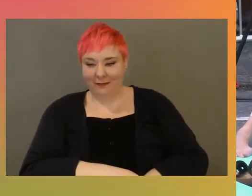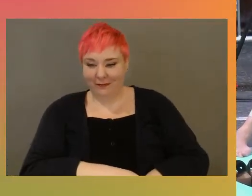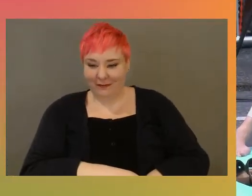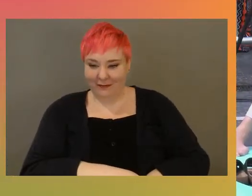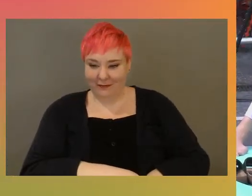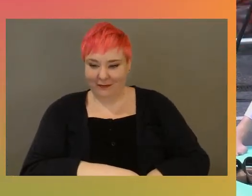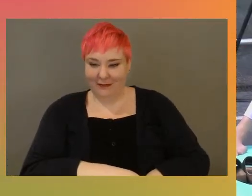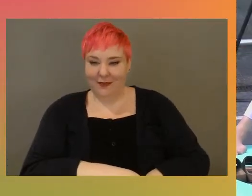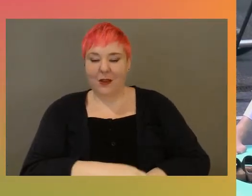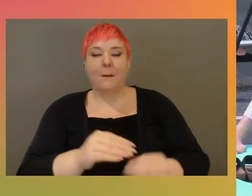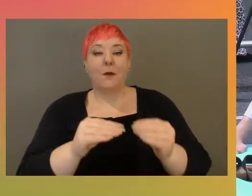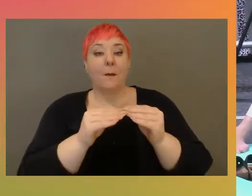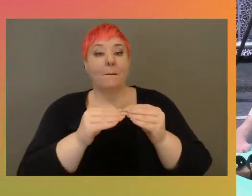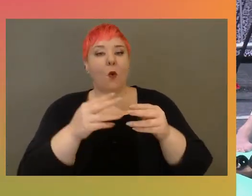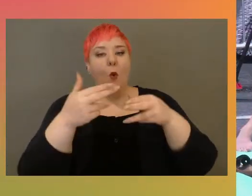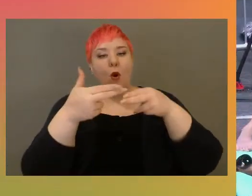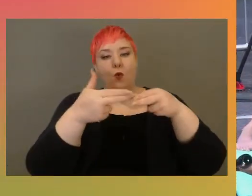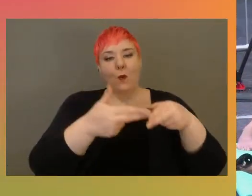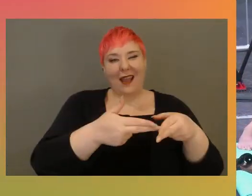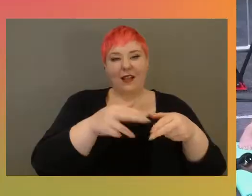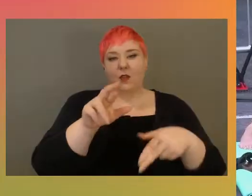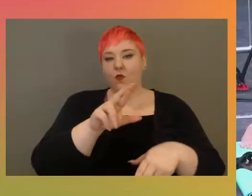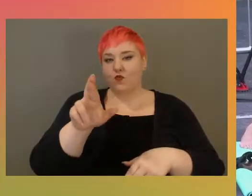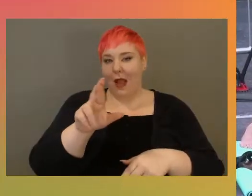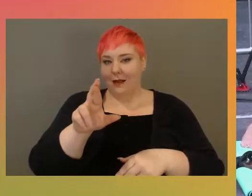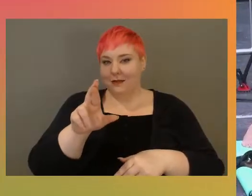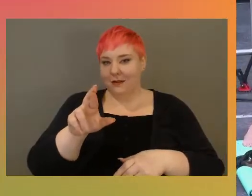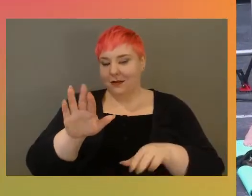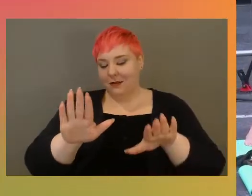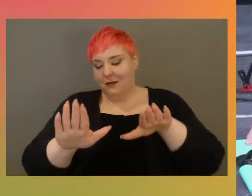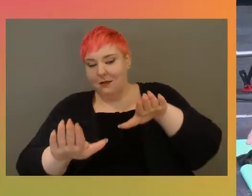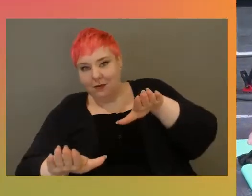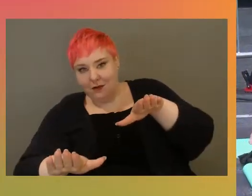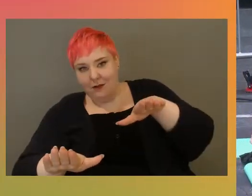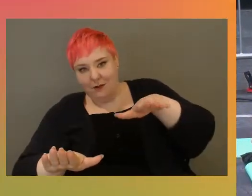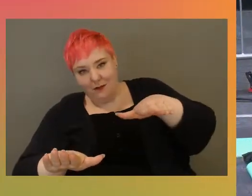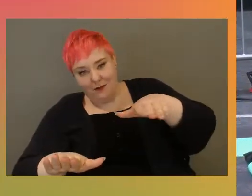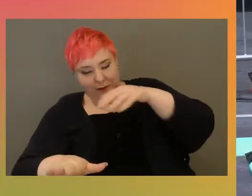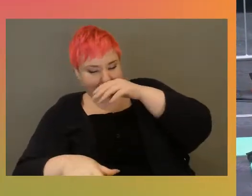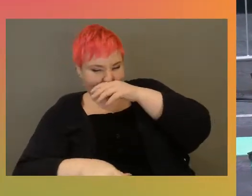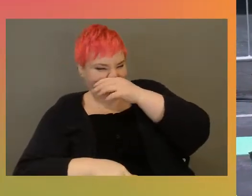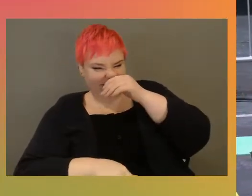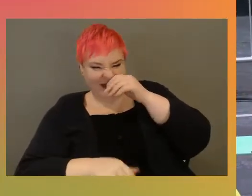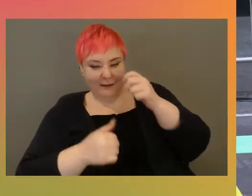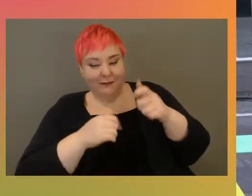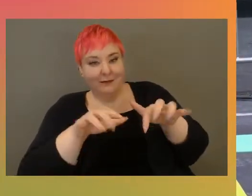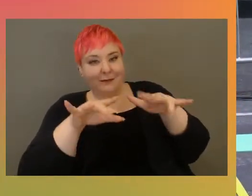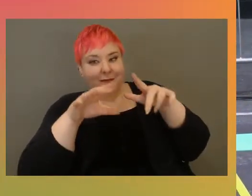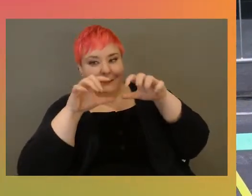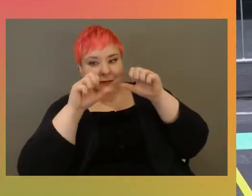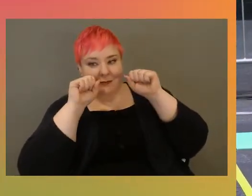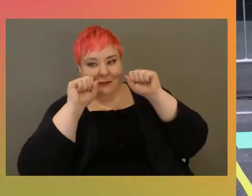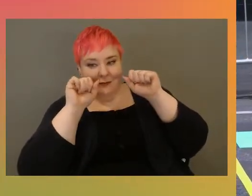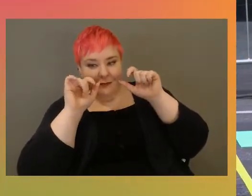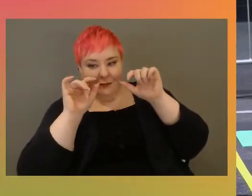LEFT ARM AROUND BEHIND YOUR BACK. YEAH. THAT'S IT. PUT MORE WEIGHT ON YOUR RIGHT